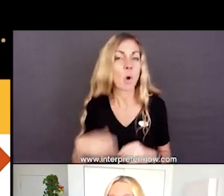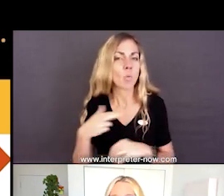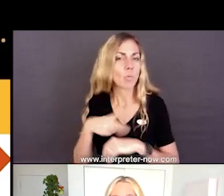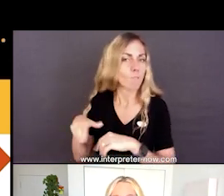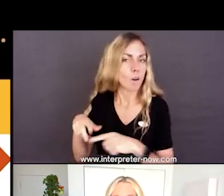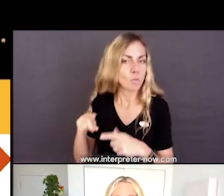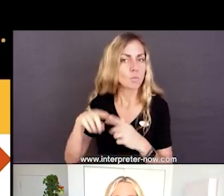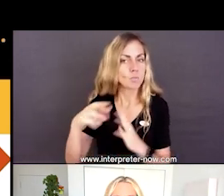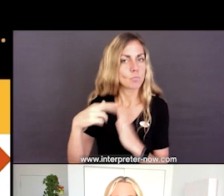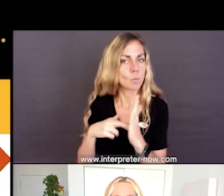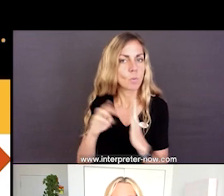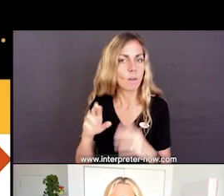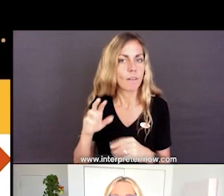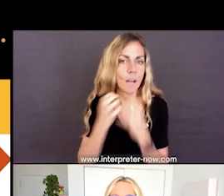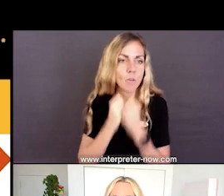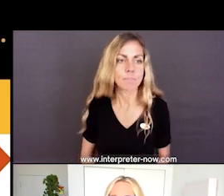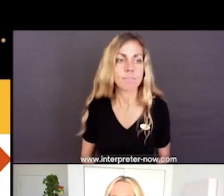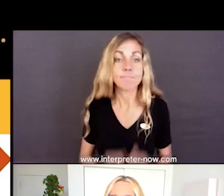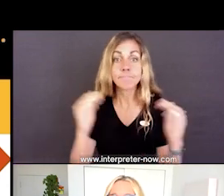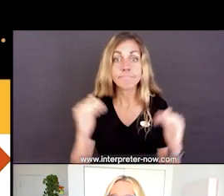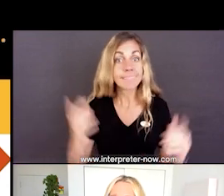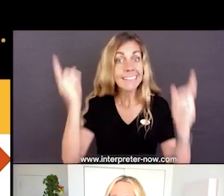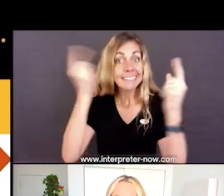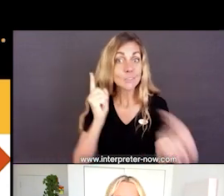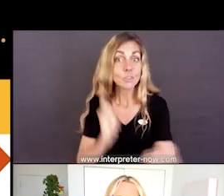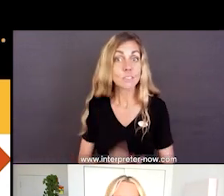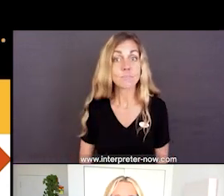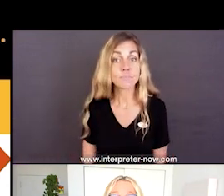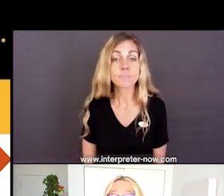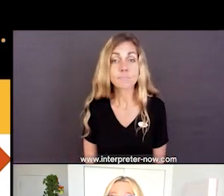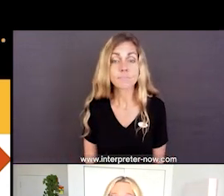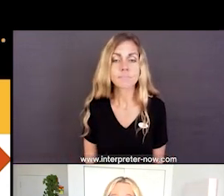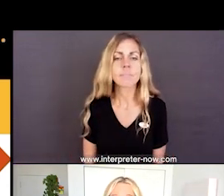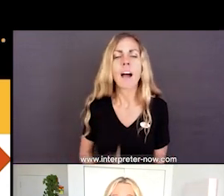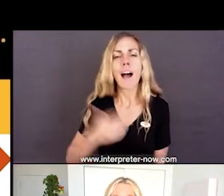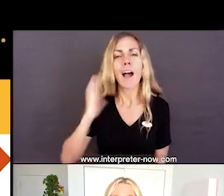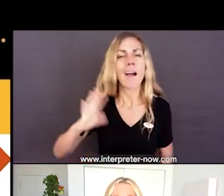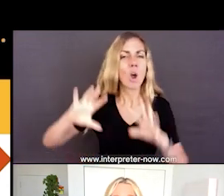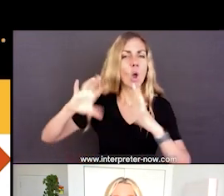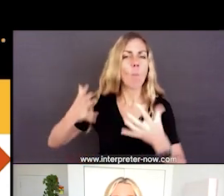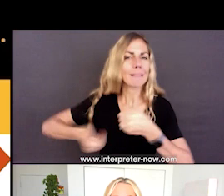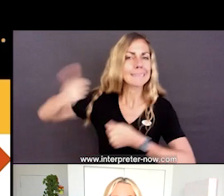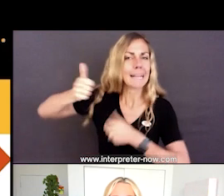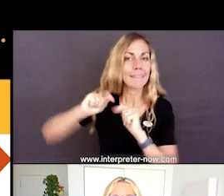So refer to your values or rules. Disagree.